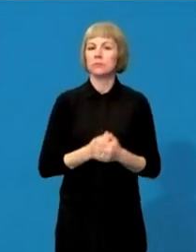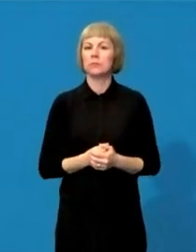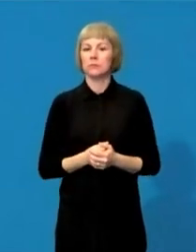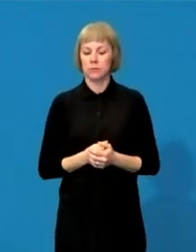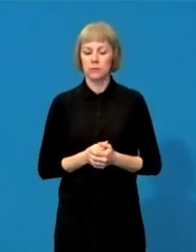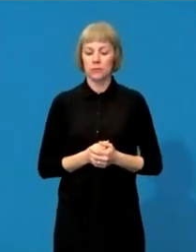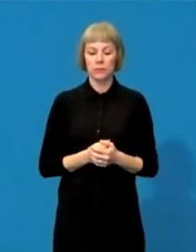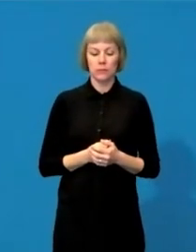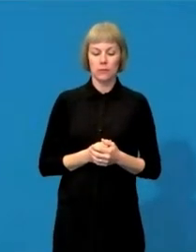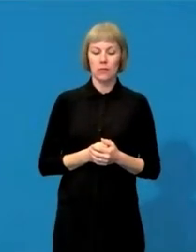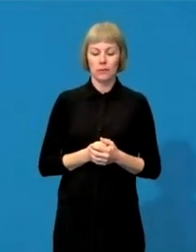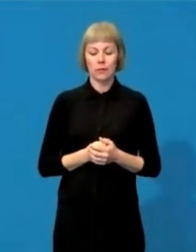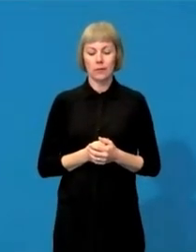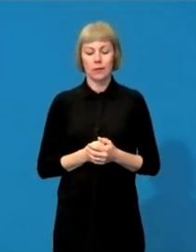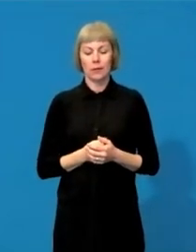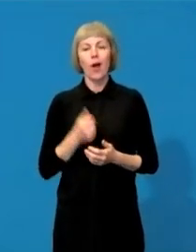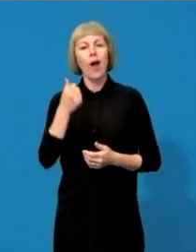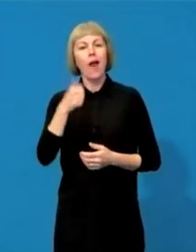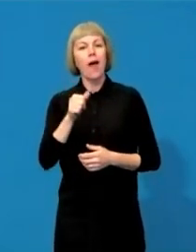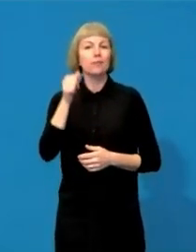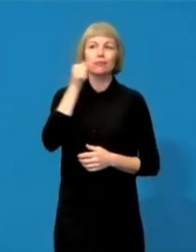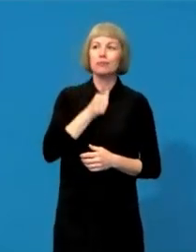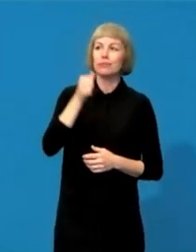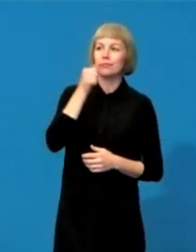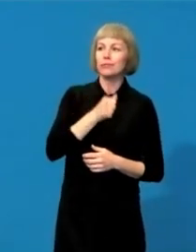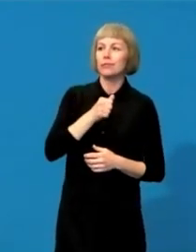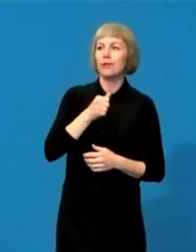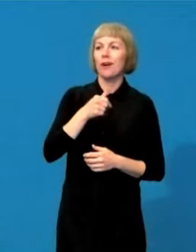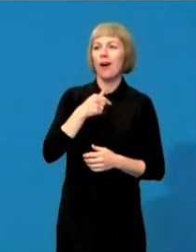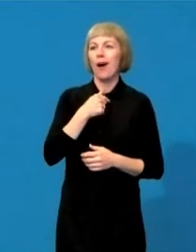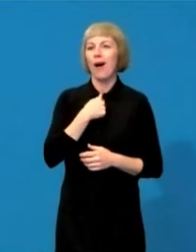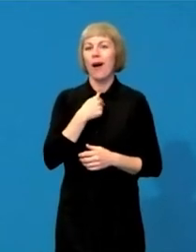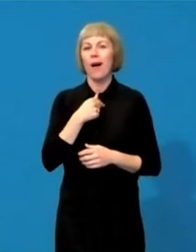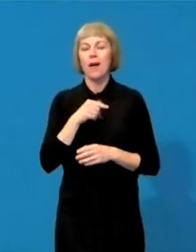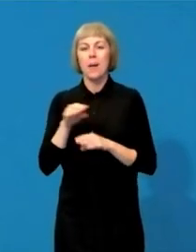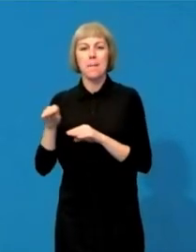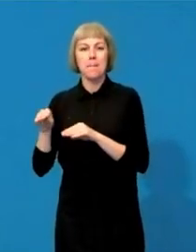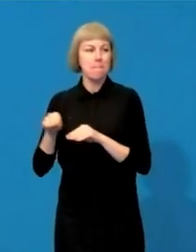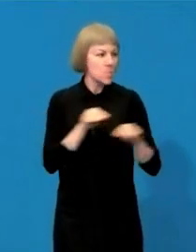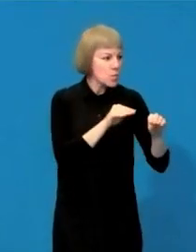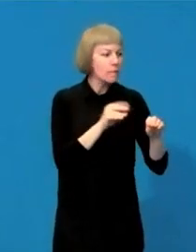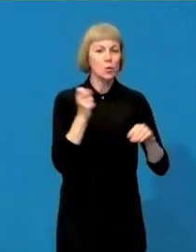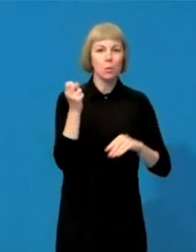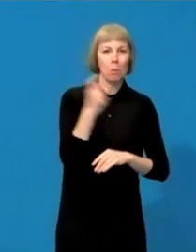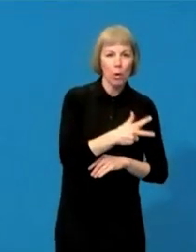It's like - yeah, it's like you - when you try to move me down to Perth and get me